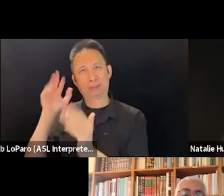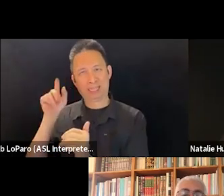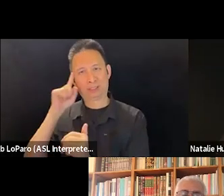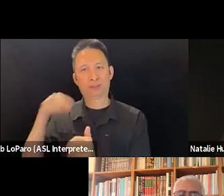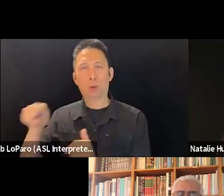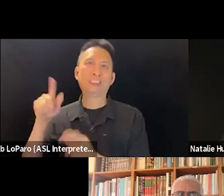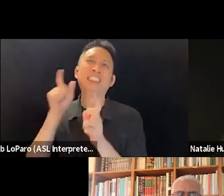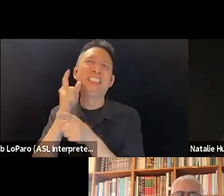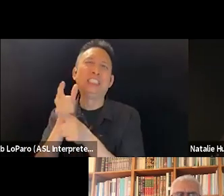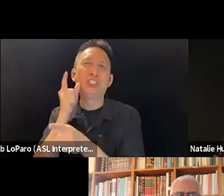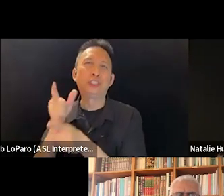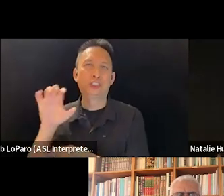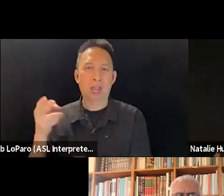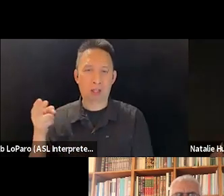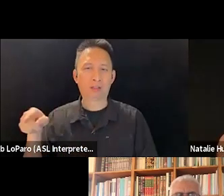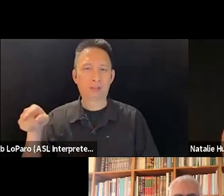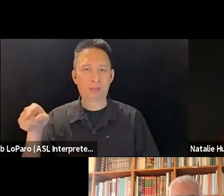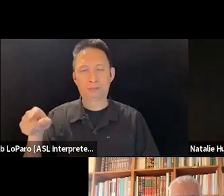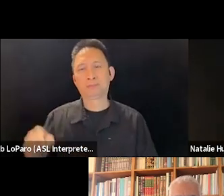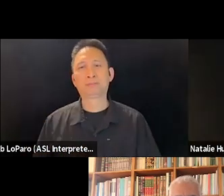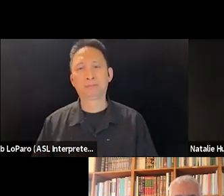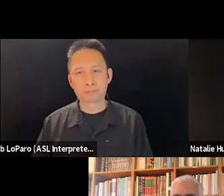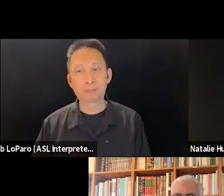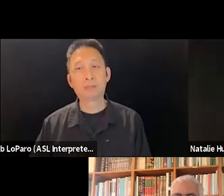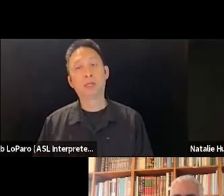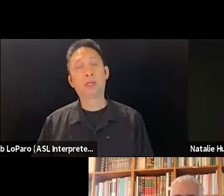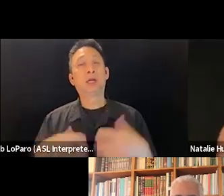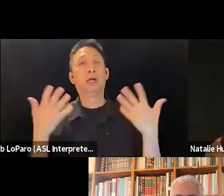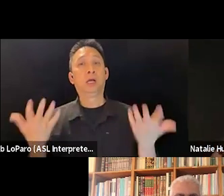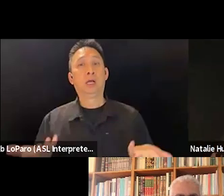I think this is how we see it. But so we need to be balanced, balanced between the audience.